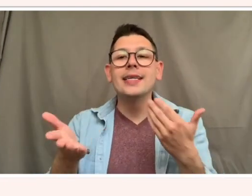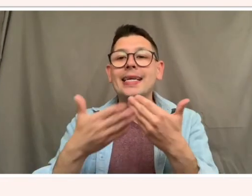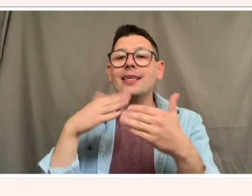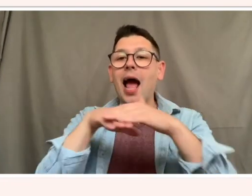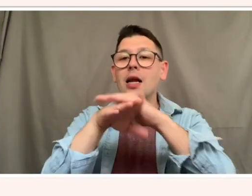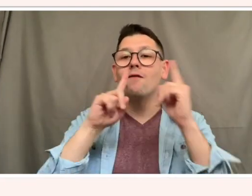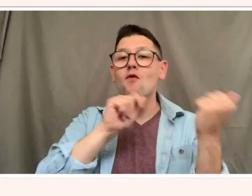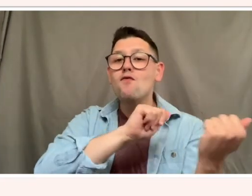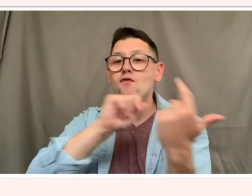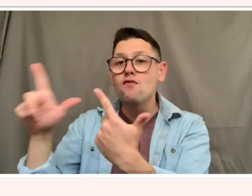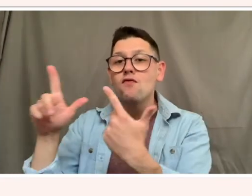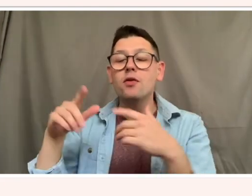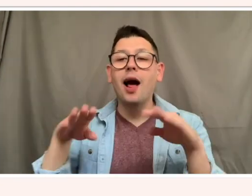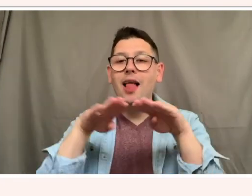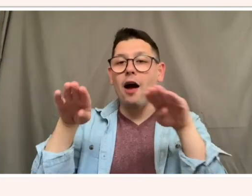It's nice. It's very visual.